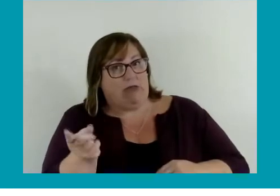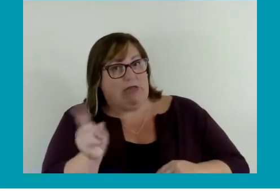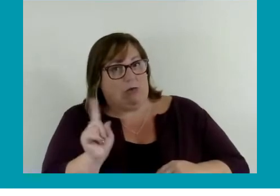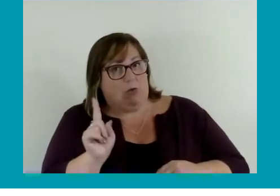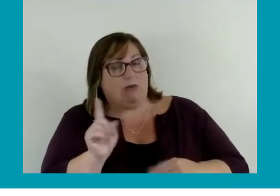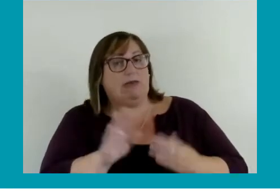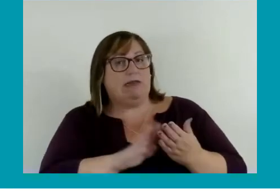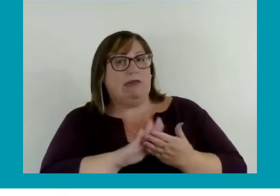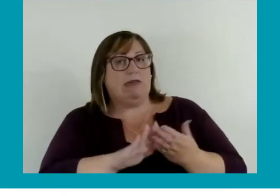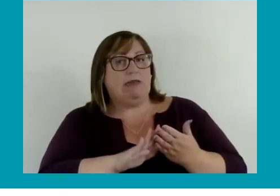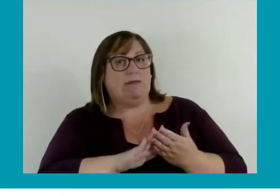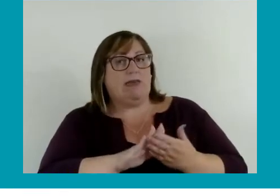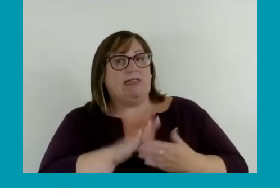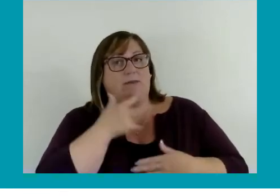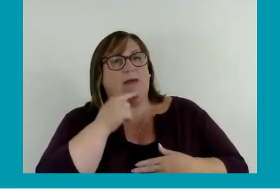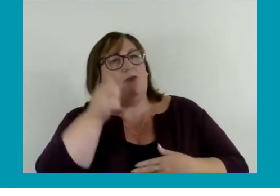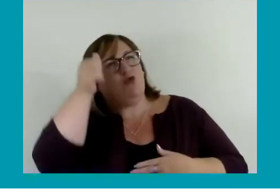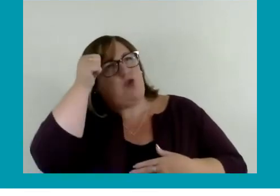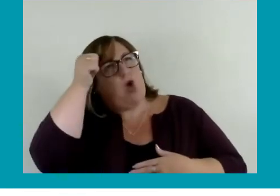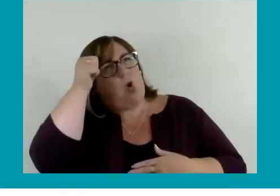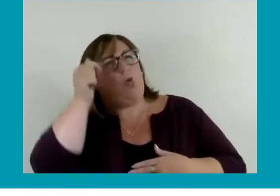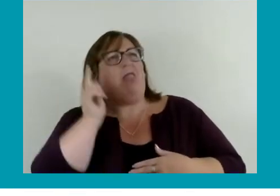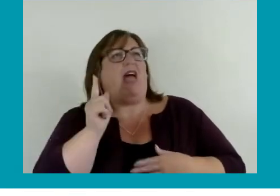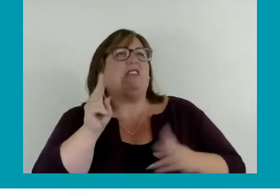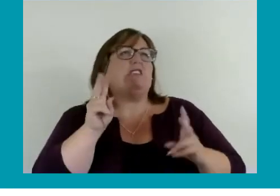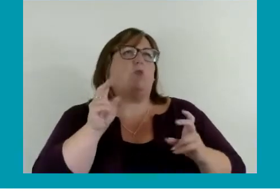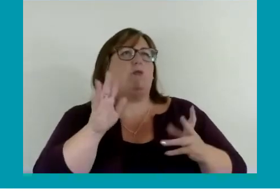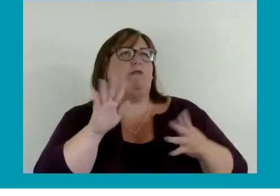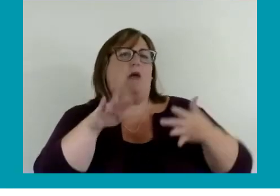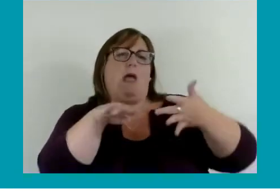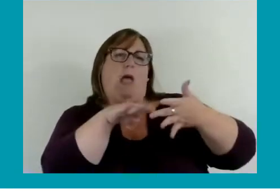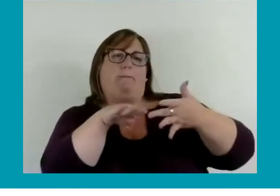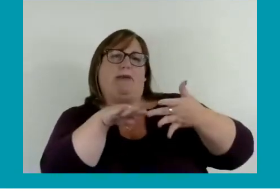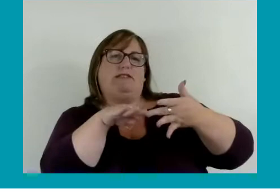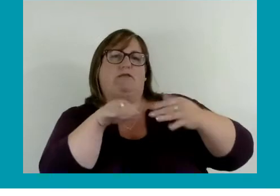role that i'm currently in and that that's the one that i want to go for yeah and it allows